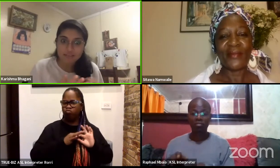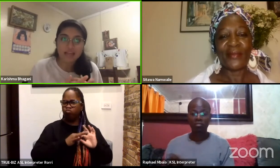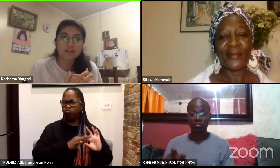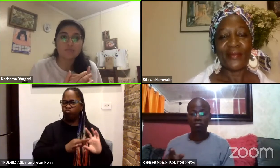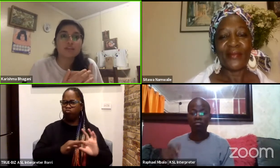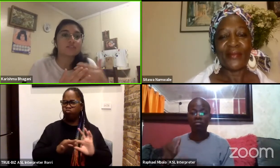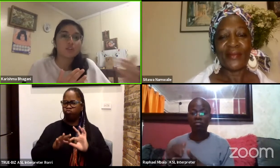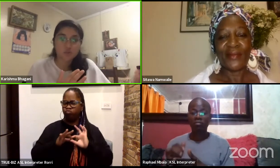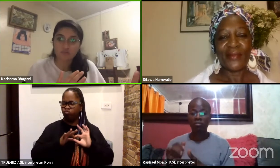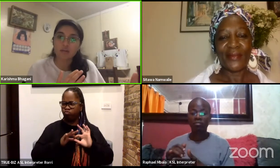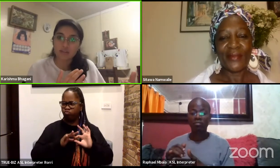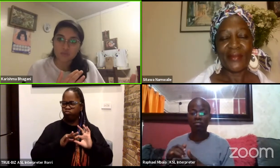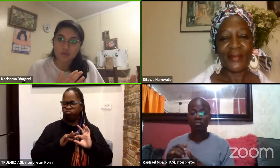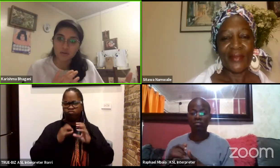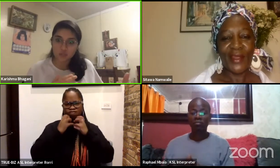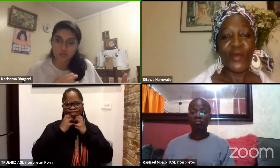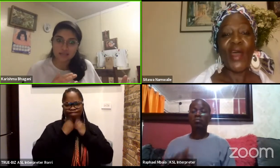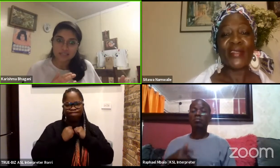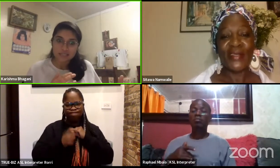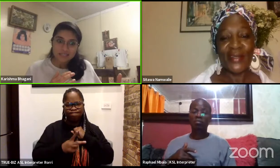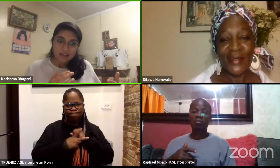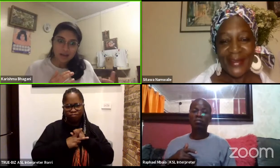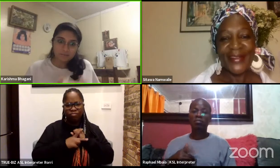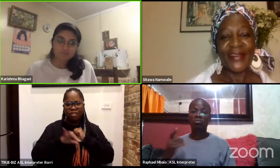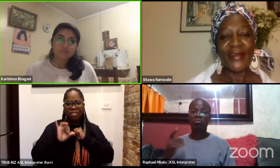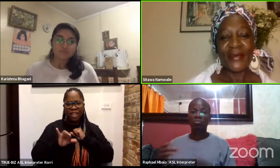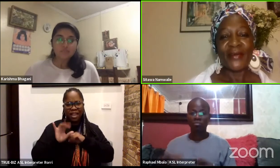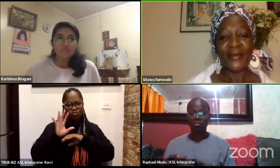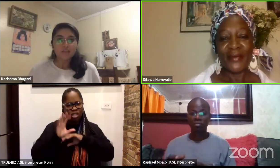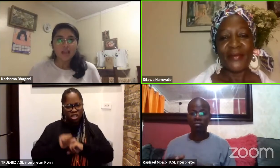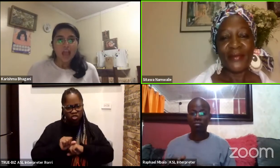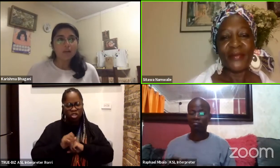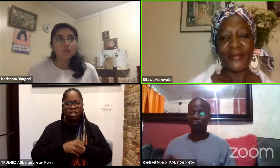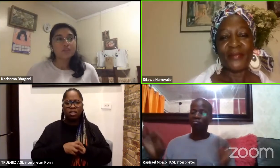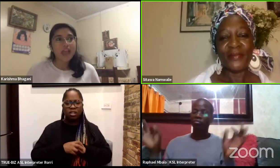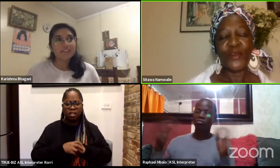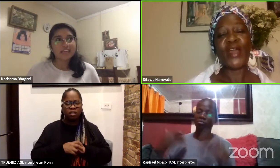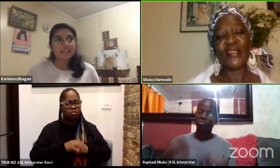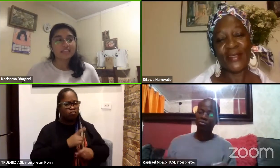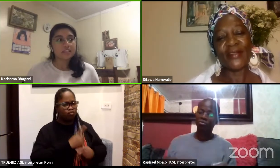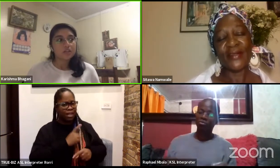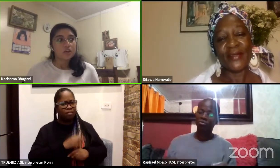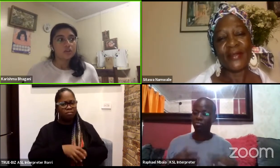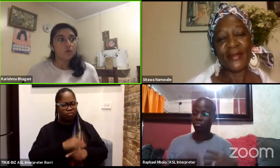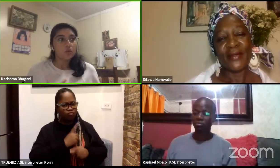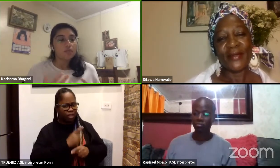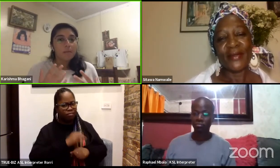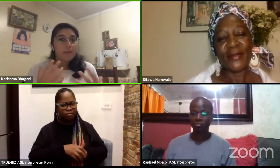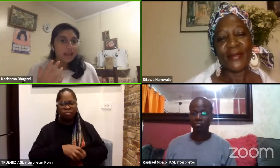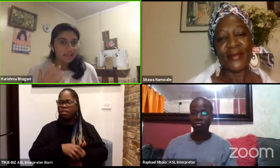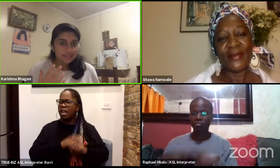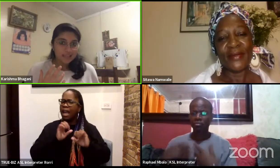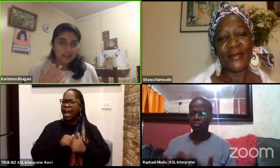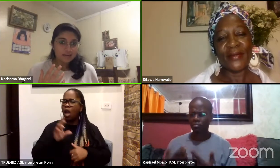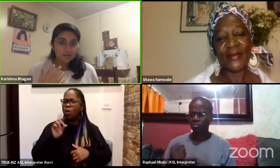is that preservation of that ritual or tradition. Right. How do you navigate the balance then?